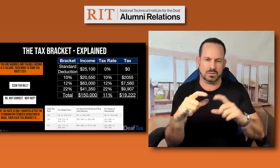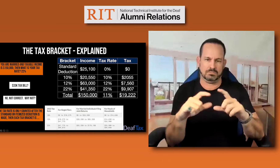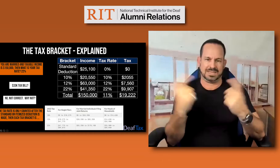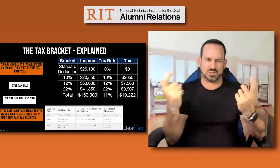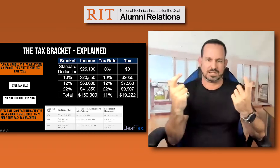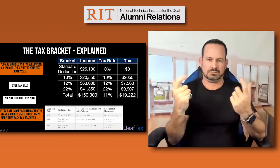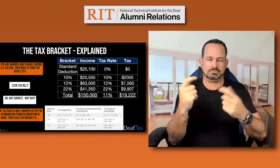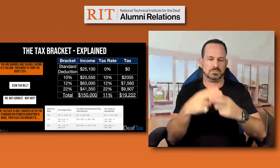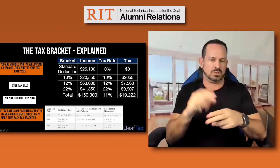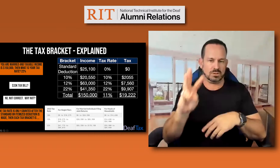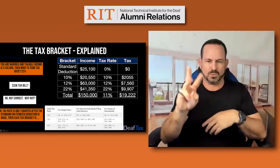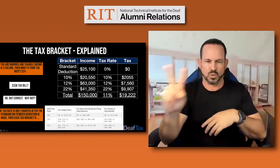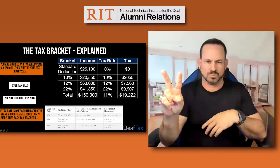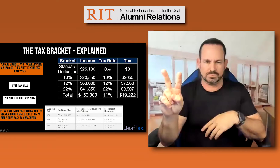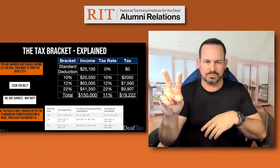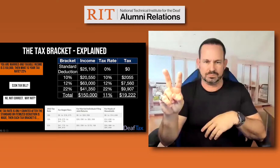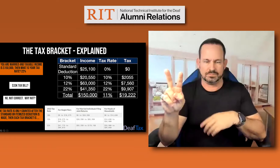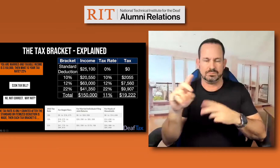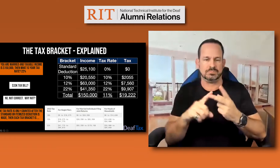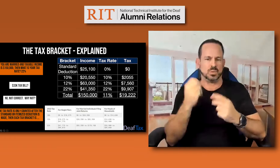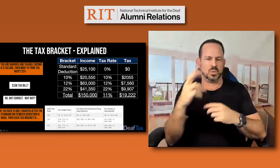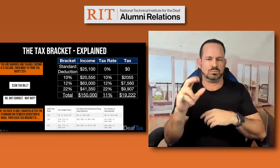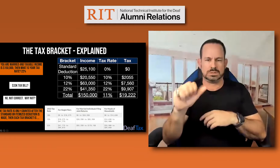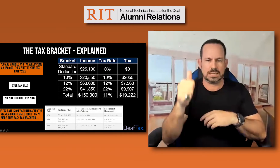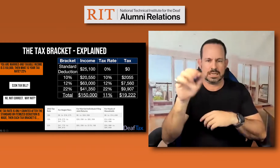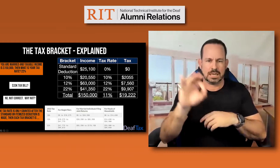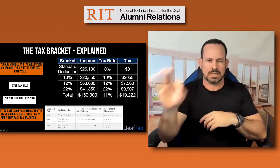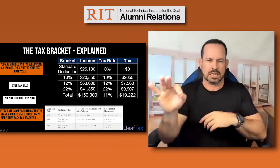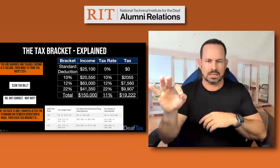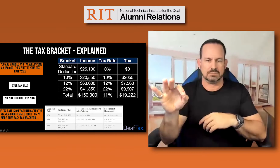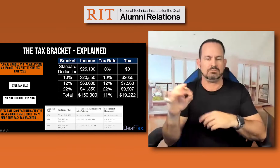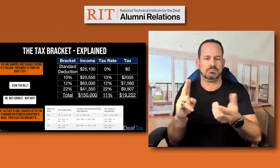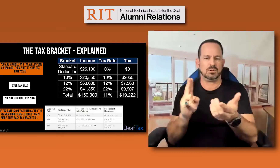and the difference between the gross and the taxable income.